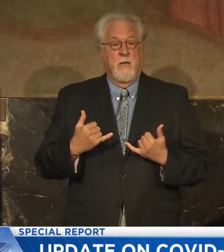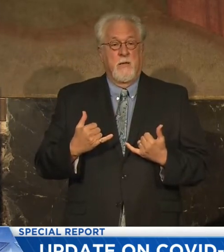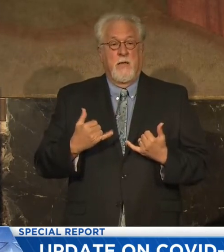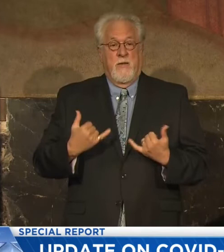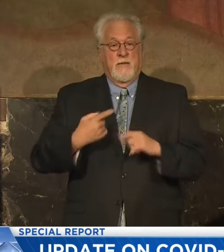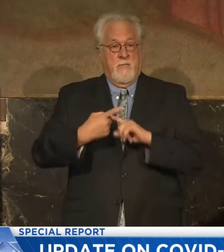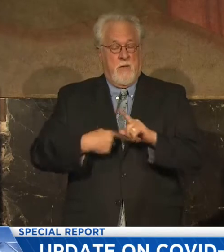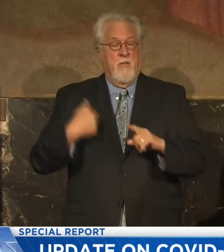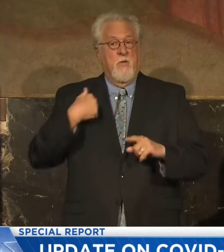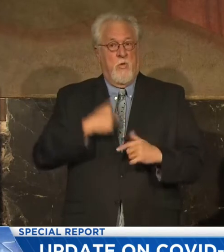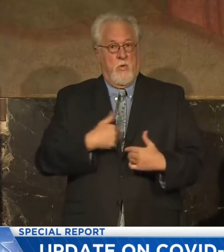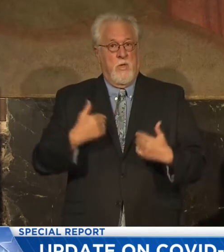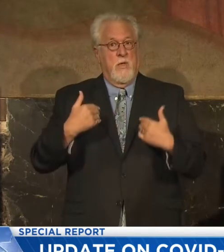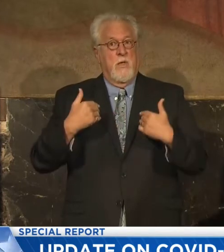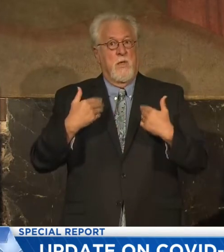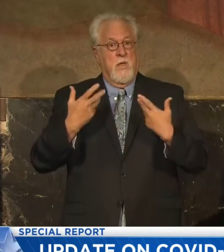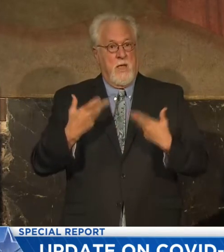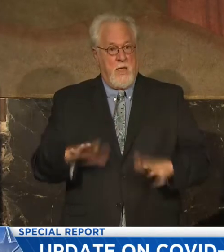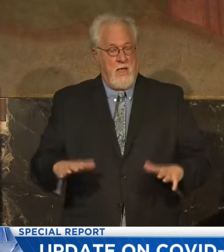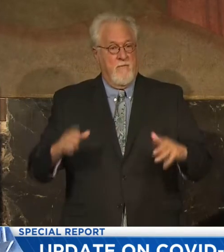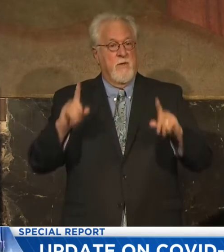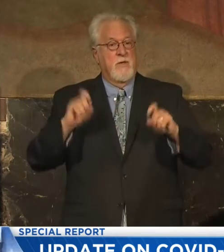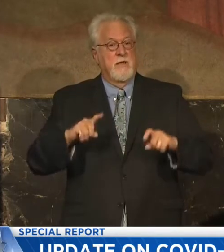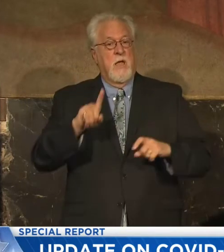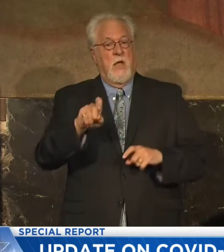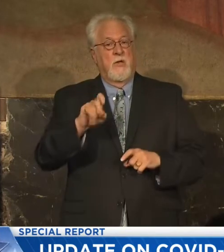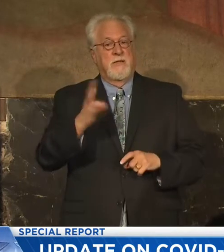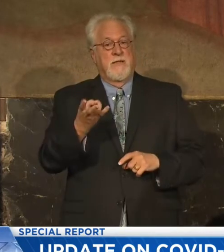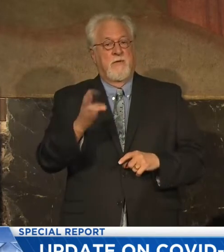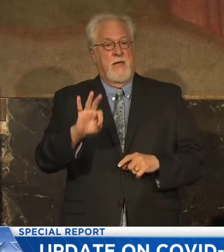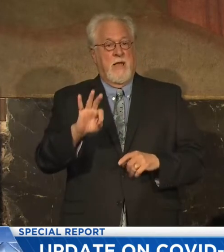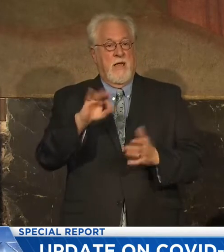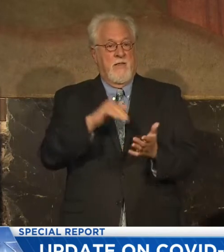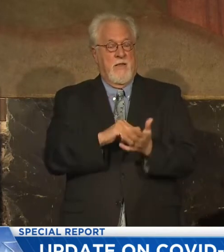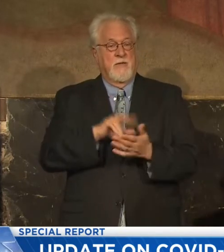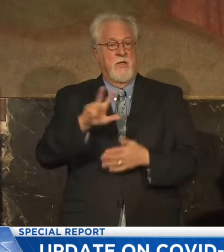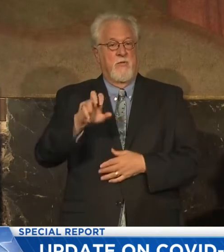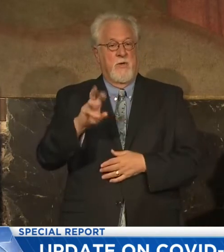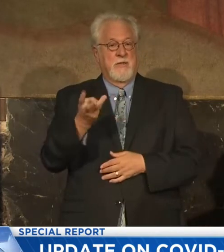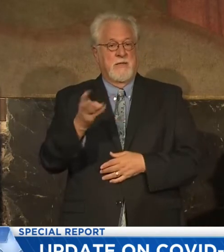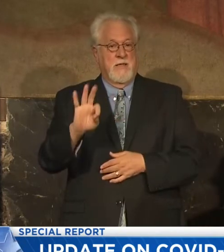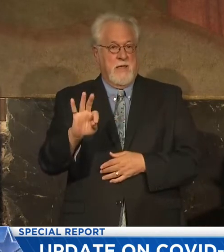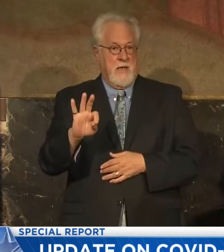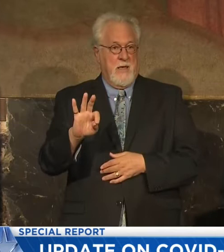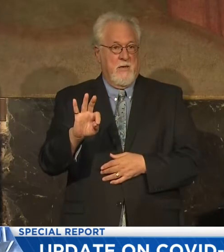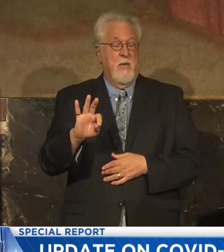WE TOLD YOU THAT OUR TESTING GOAL FOR MAY WAS 200,000.